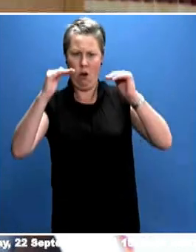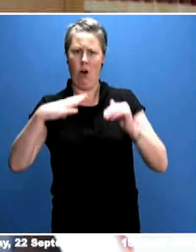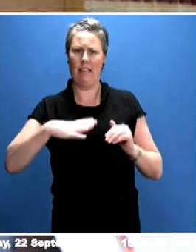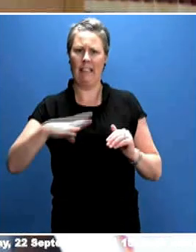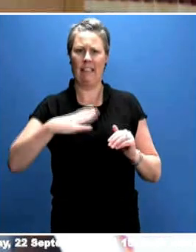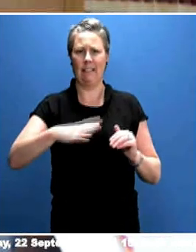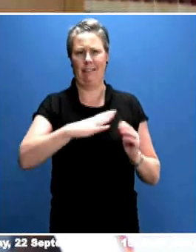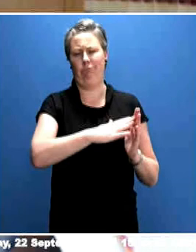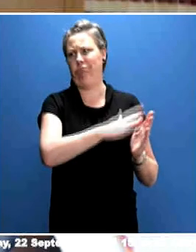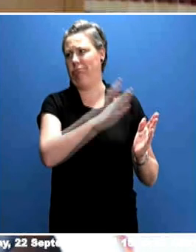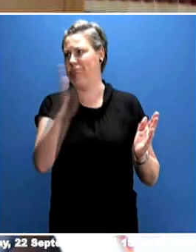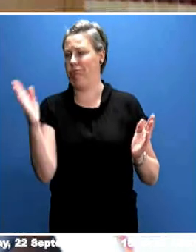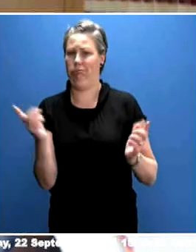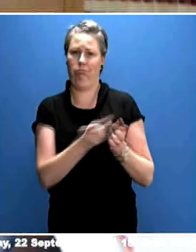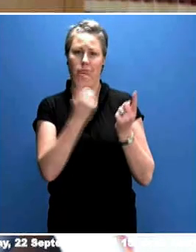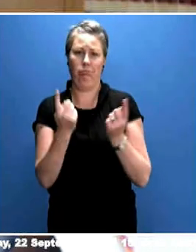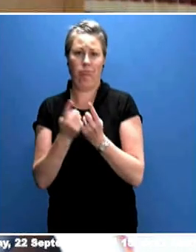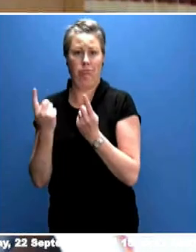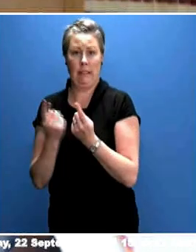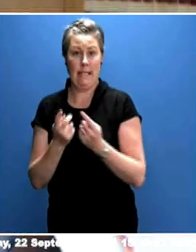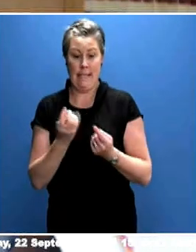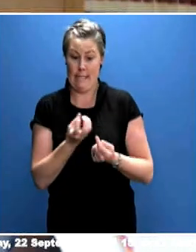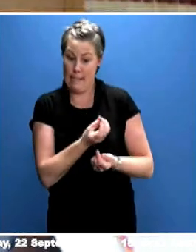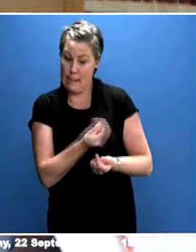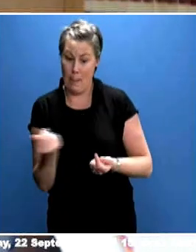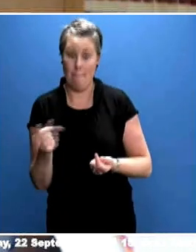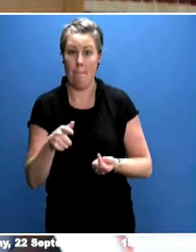They come with potential --- some of them have already got significant